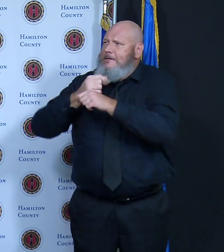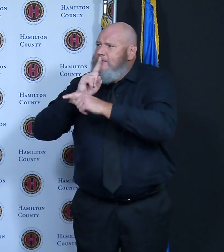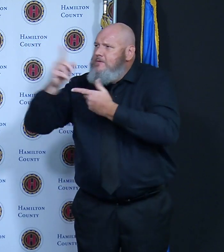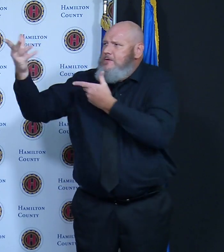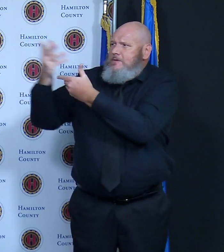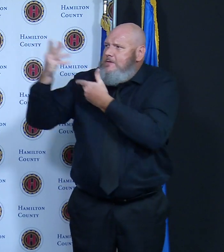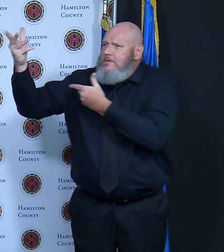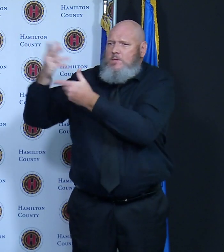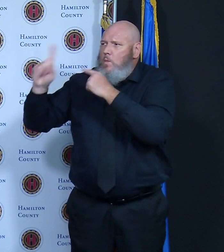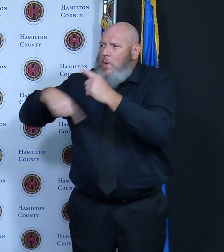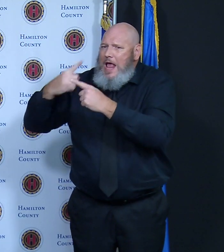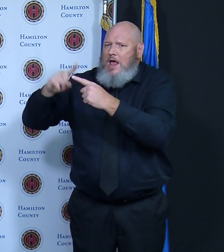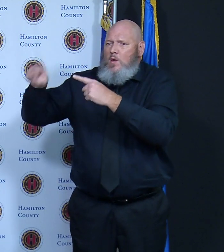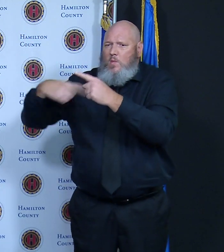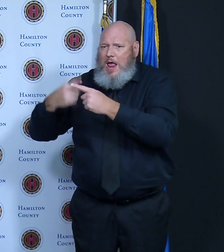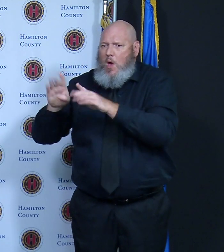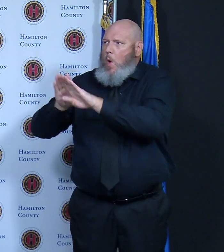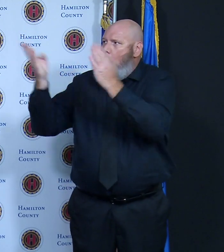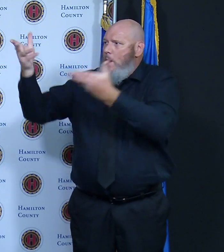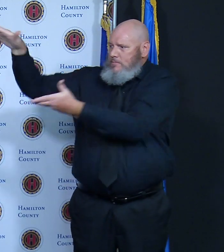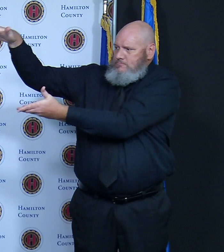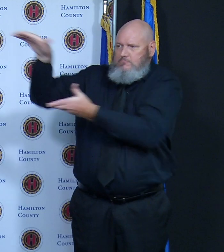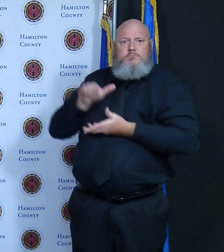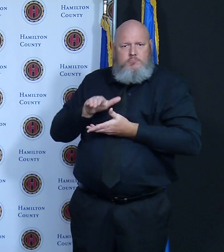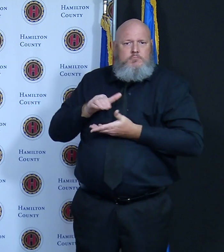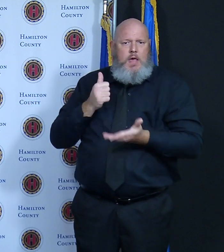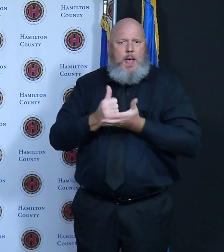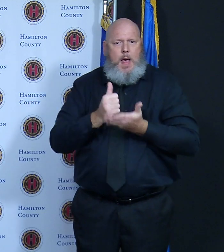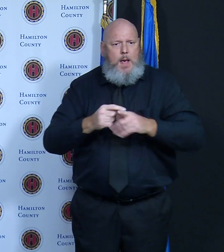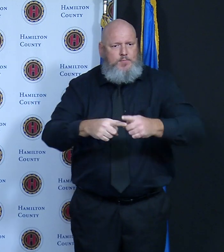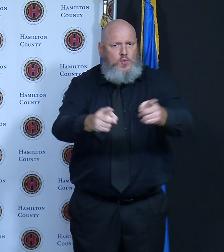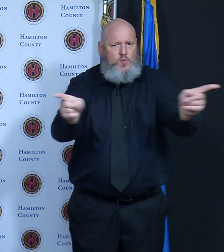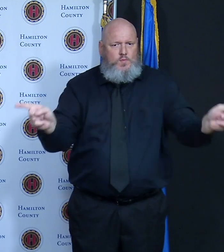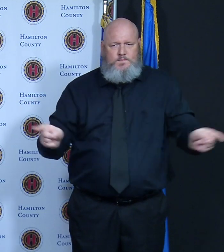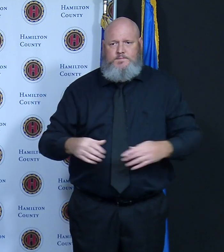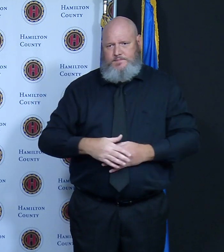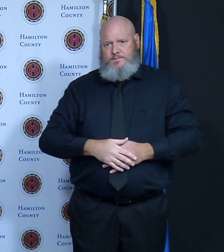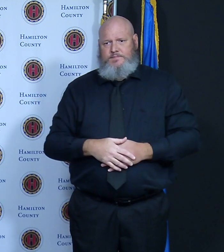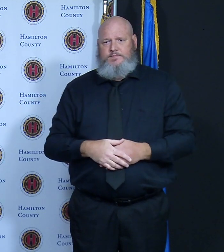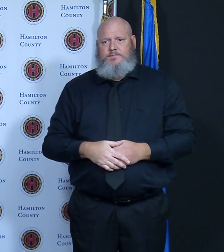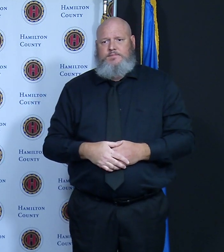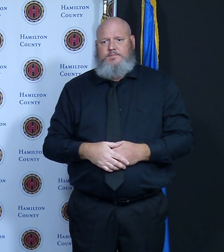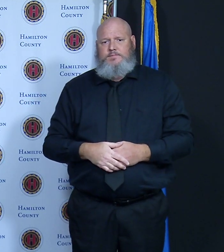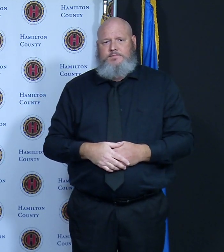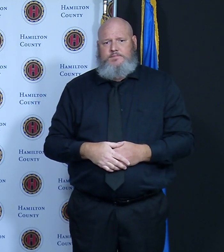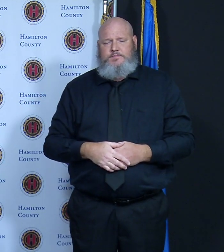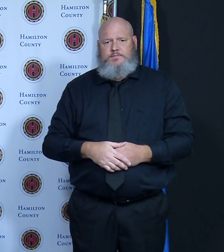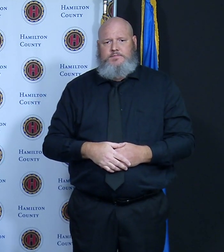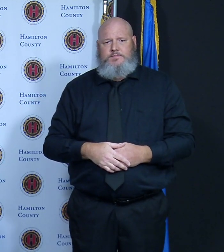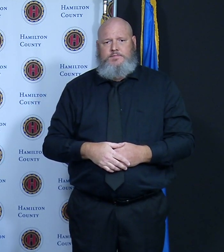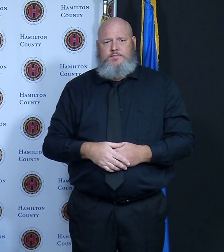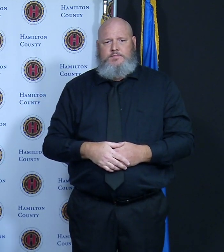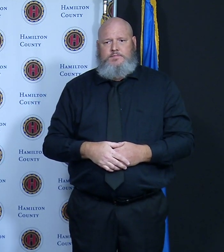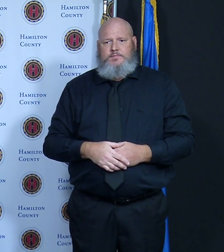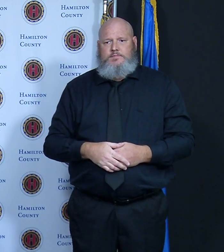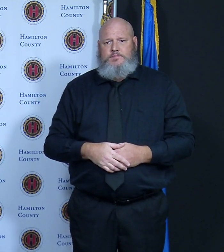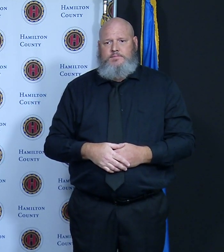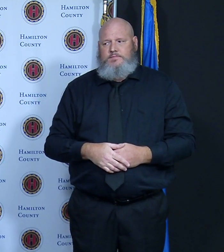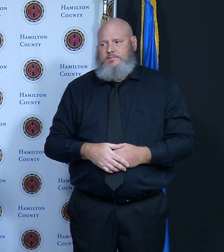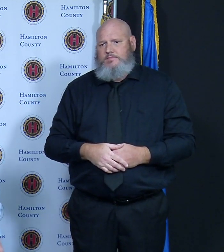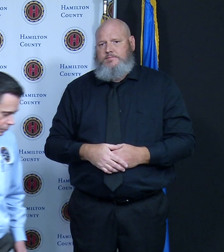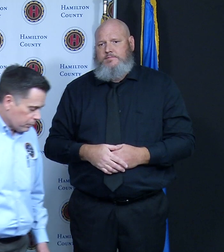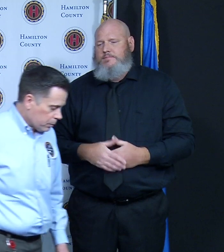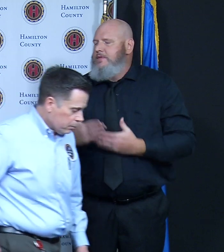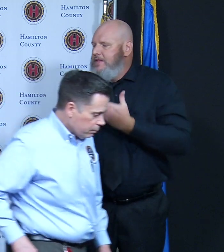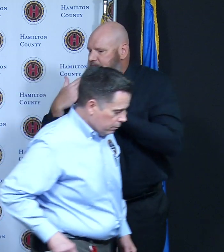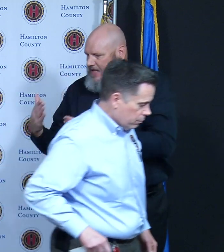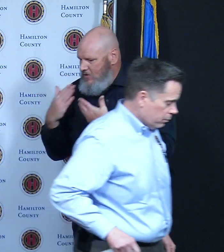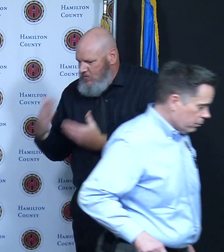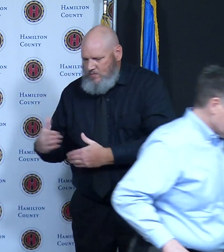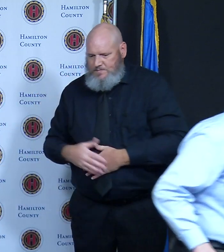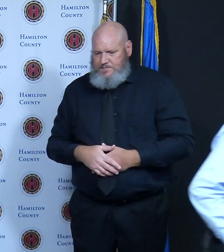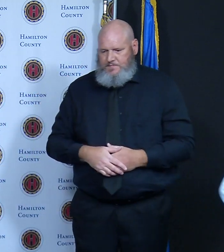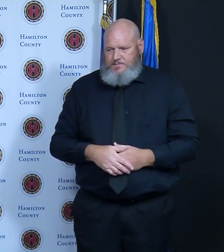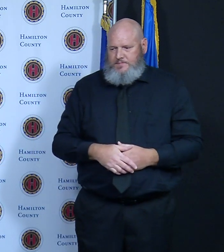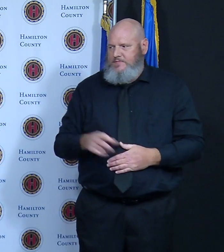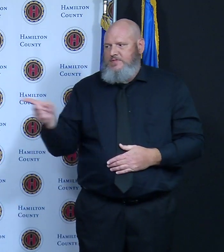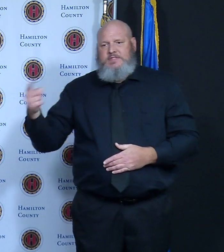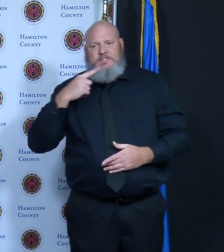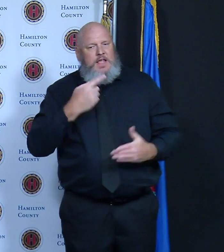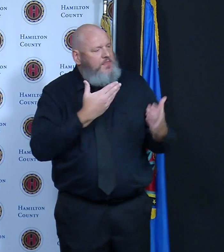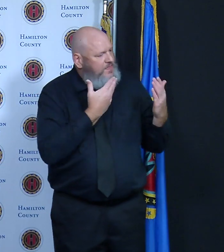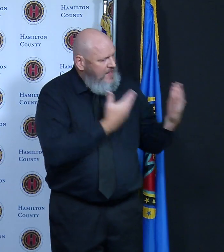serve the critical needs for people that need health care services thanks Nick